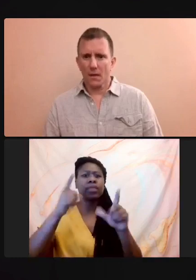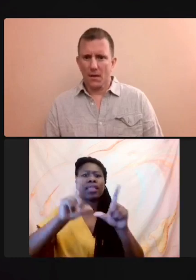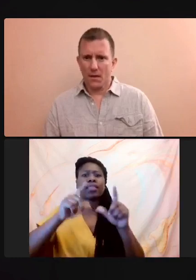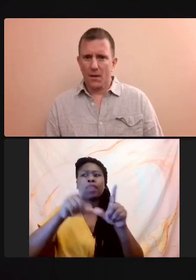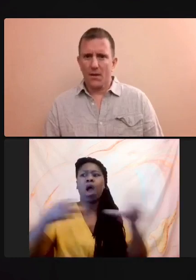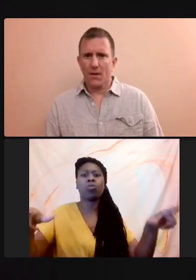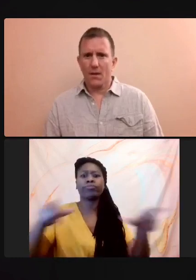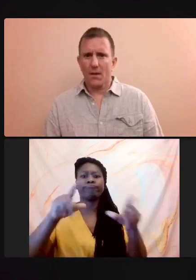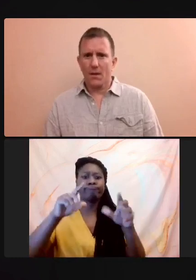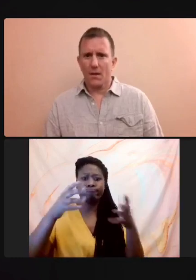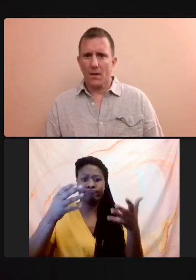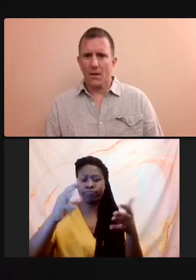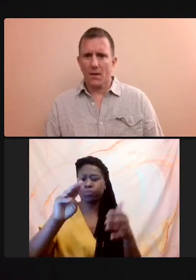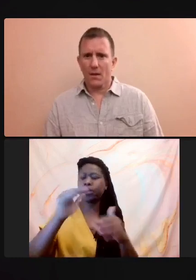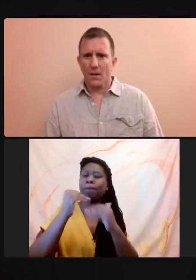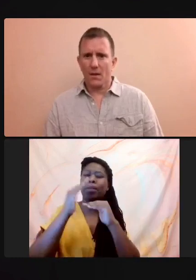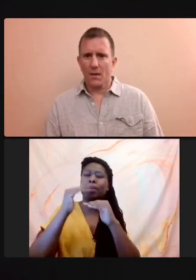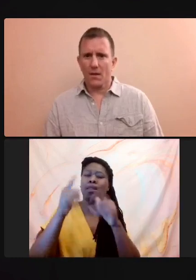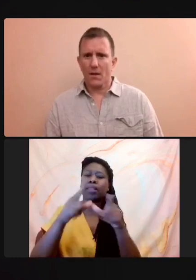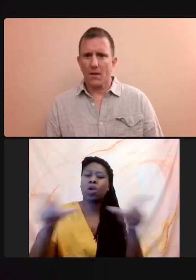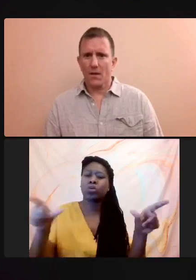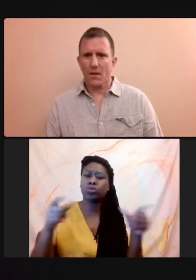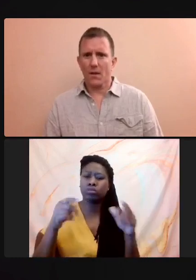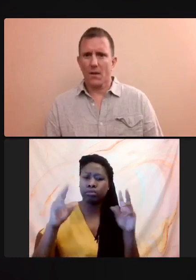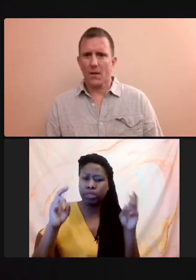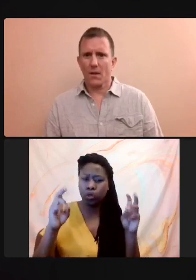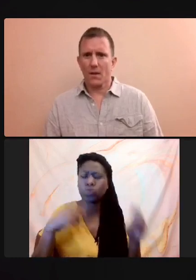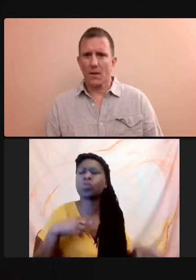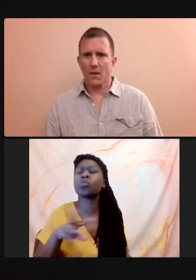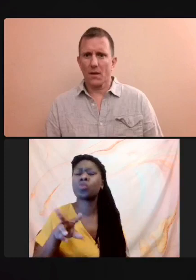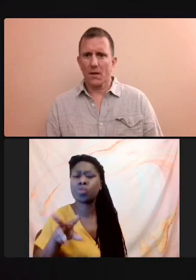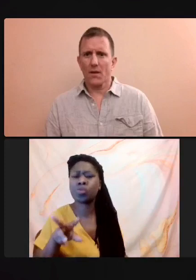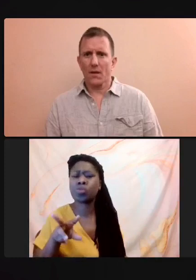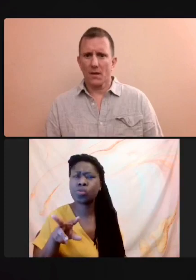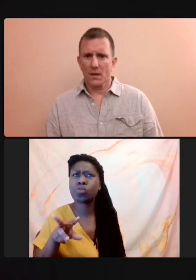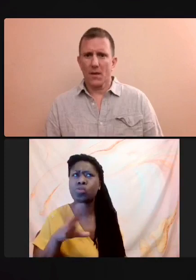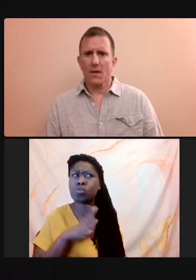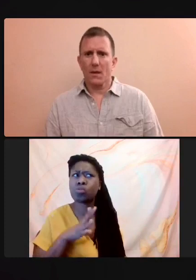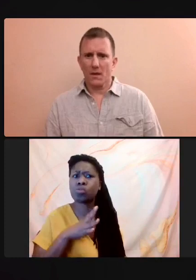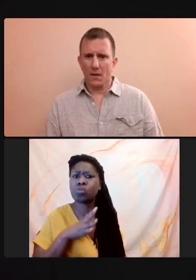And so they wanted to get their kids back, but they basically had minimal language issues.